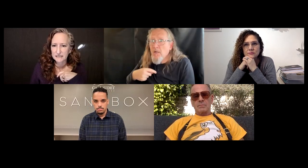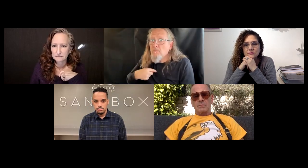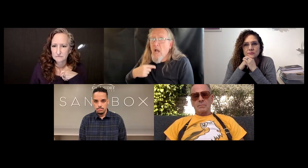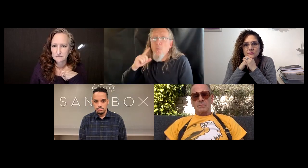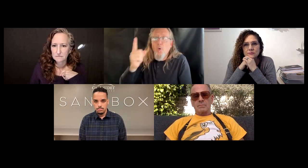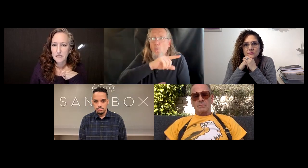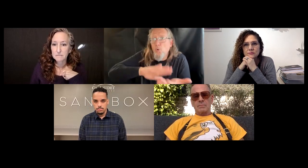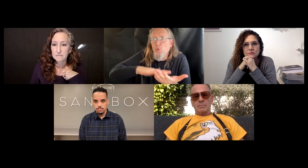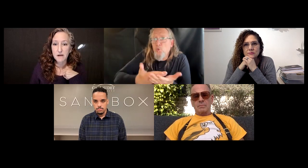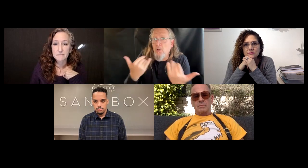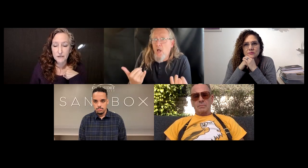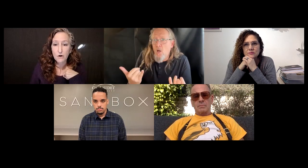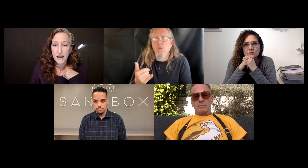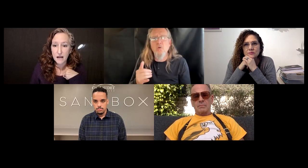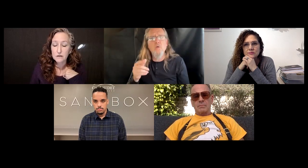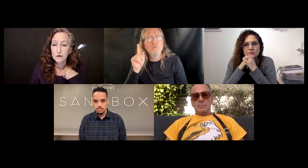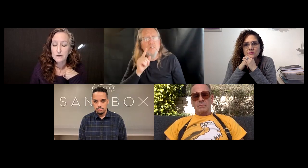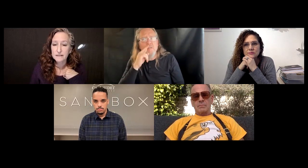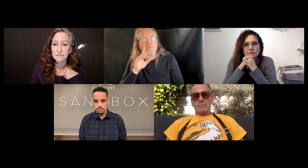And the mom said, "Okay, I'll go cook some now."